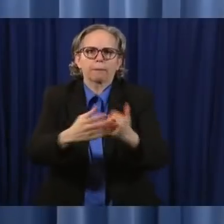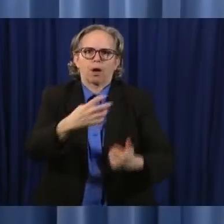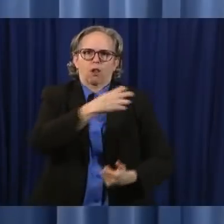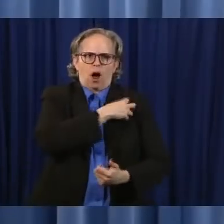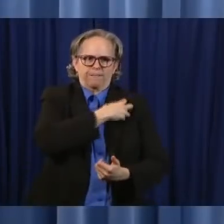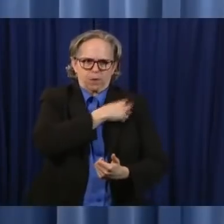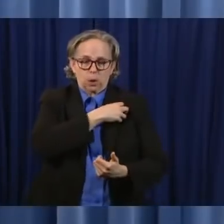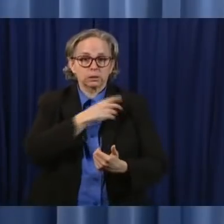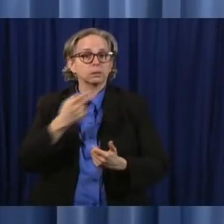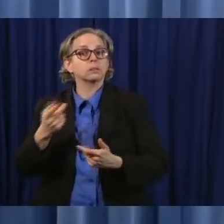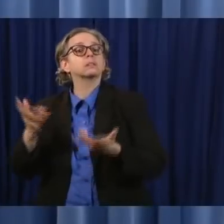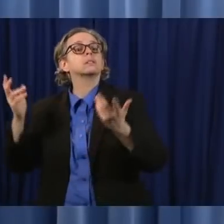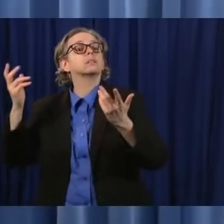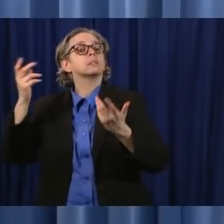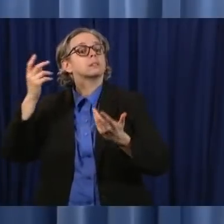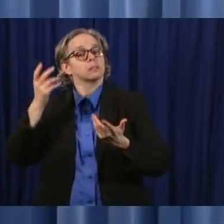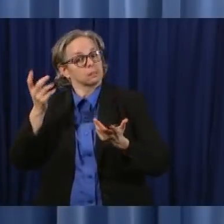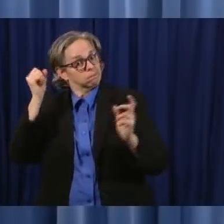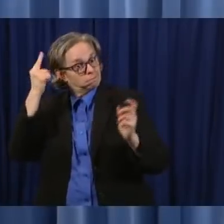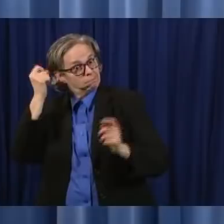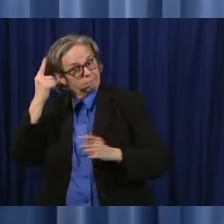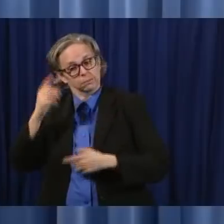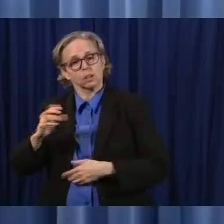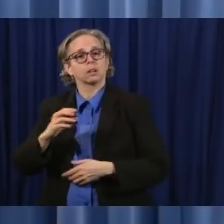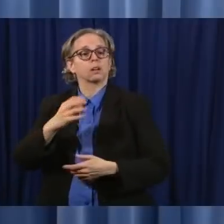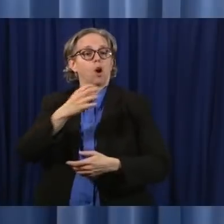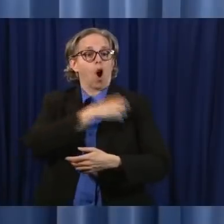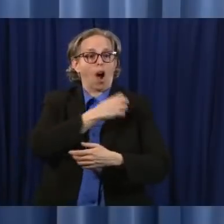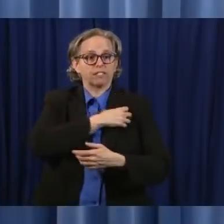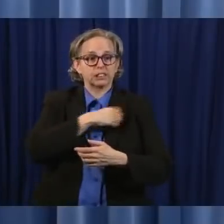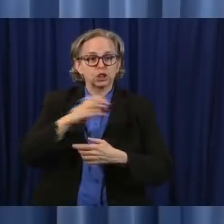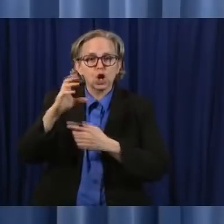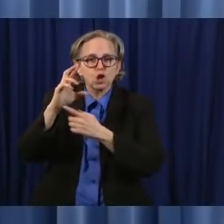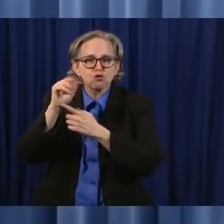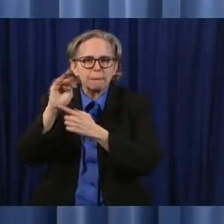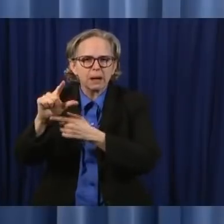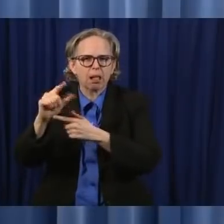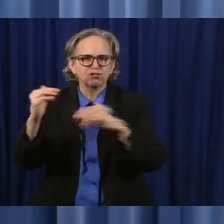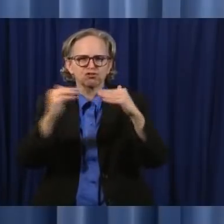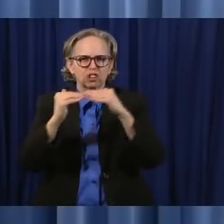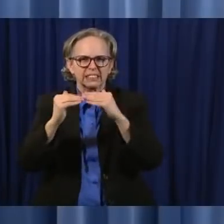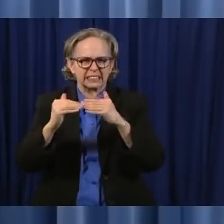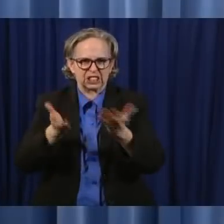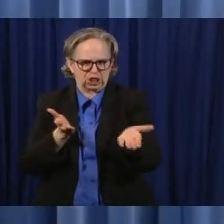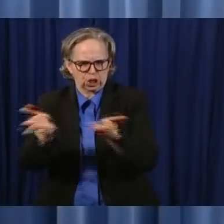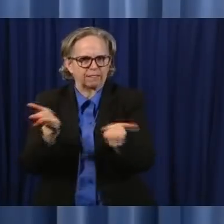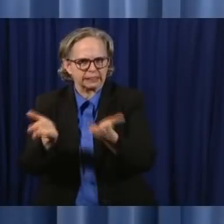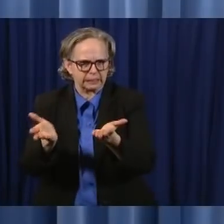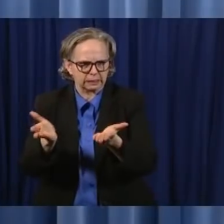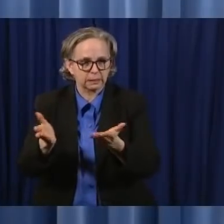DUTIES TO VICTIMS OF CRIMES. NEARLY $60 MILLION IN GRANT FUNDING AVAILABLE TO HELP THIS FUNDING WAS OF WHAT AWARDED TO